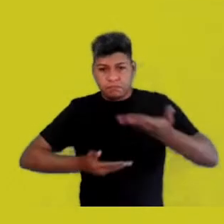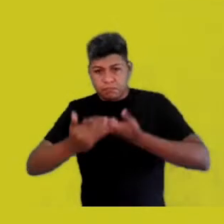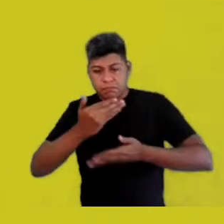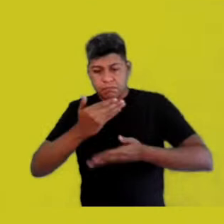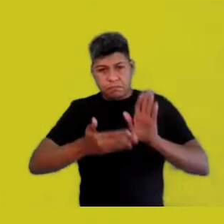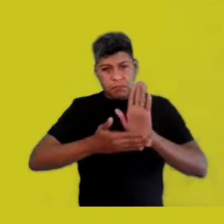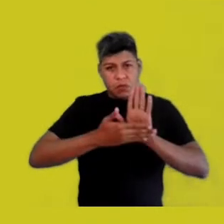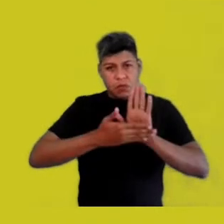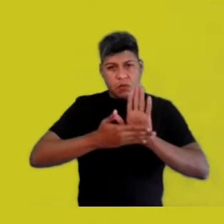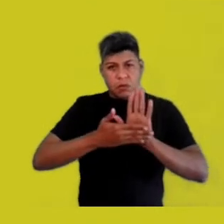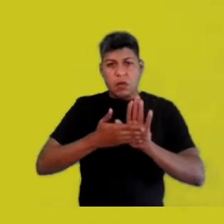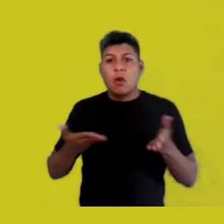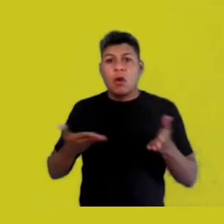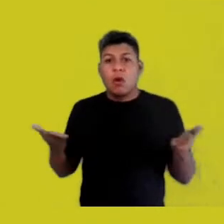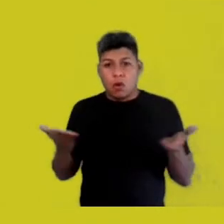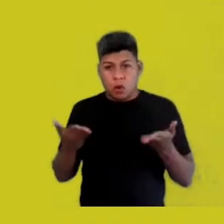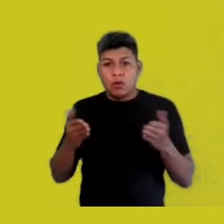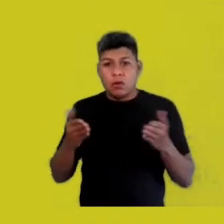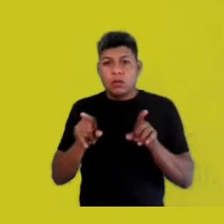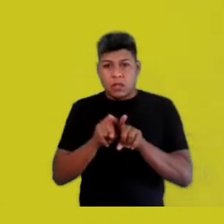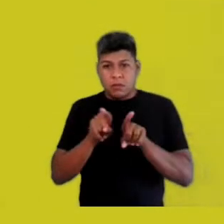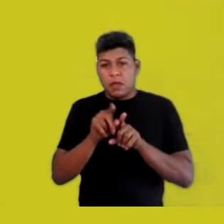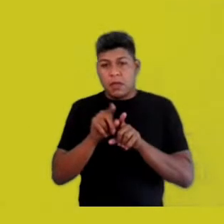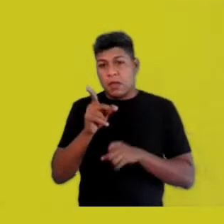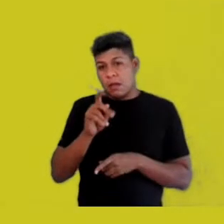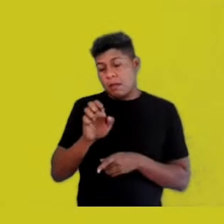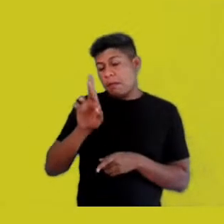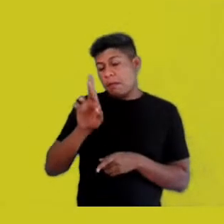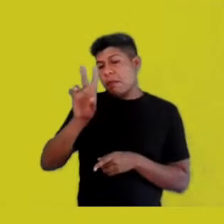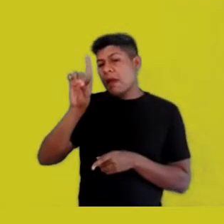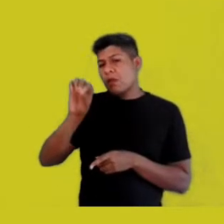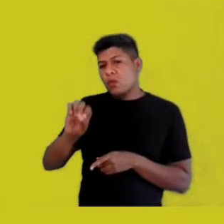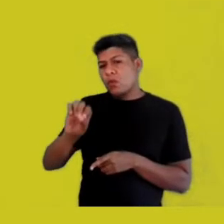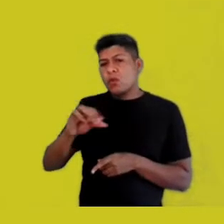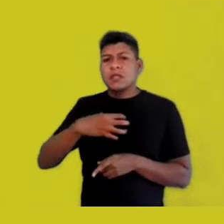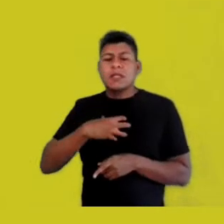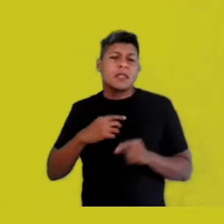and today, having Pedro here as well has a sense of connection